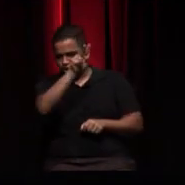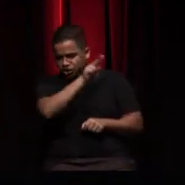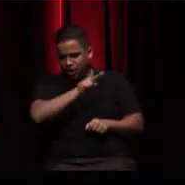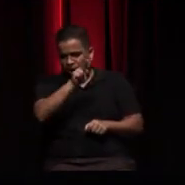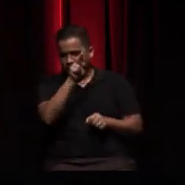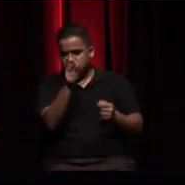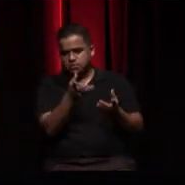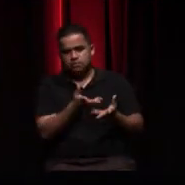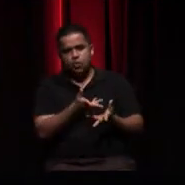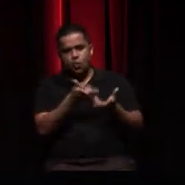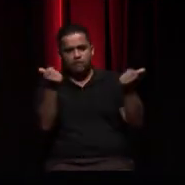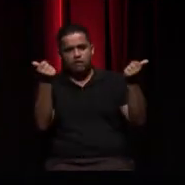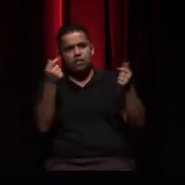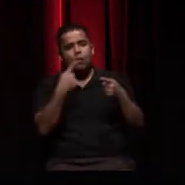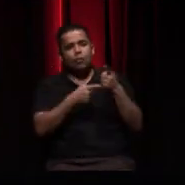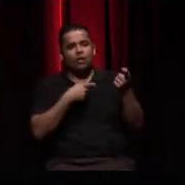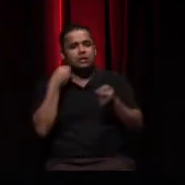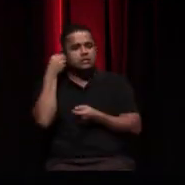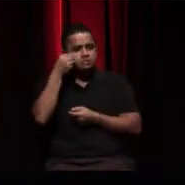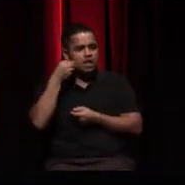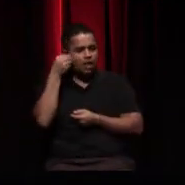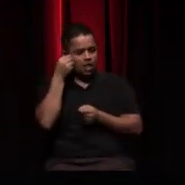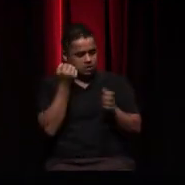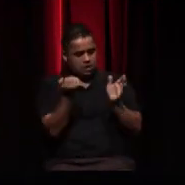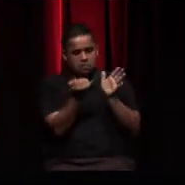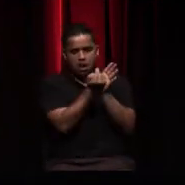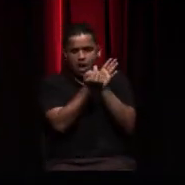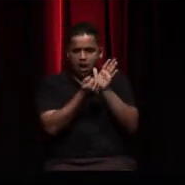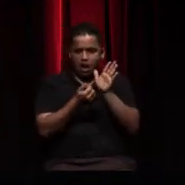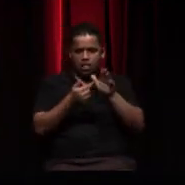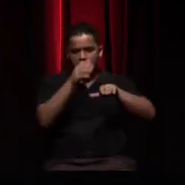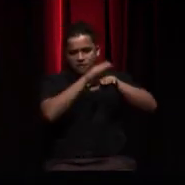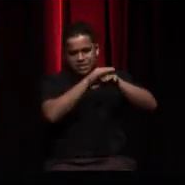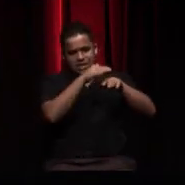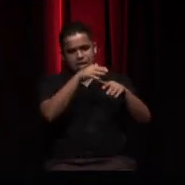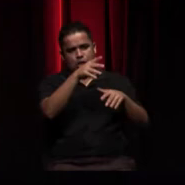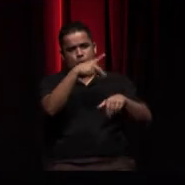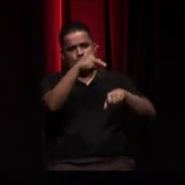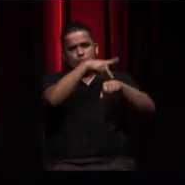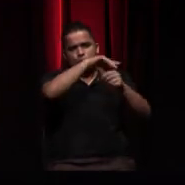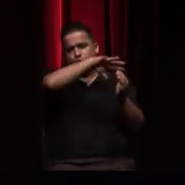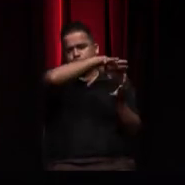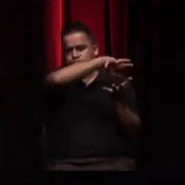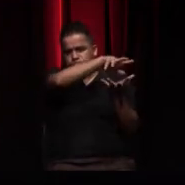Brands’ present experience with the internet